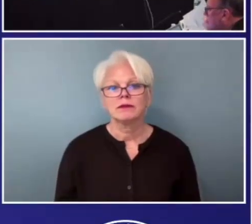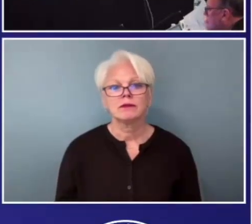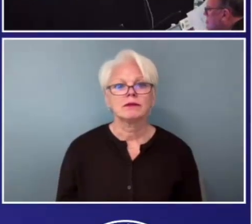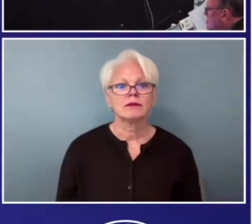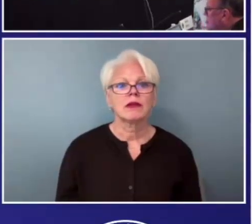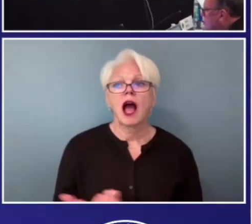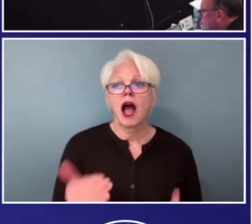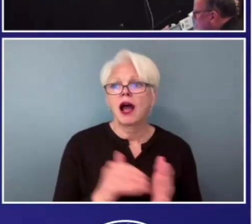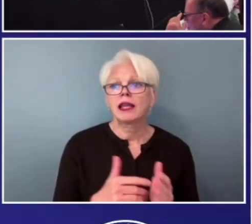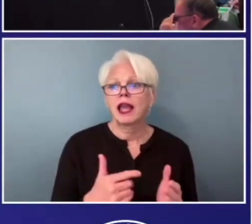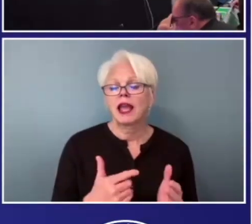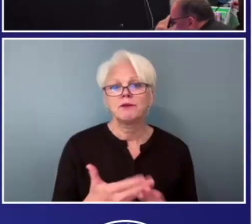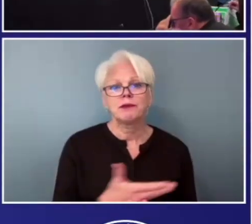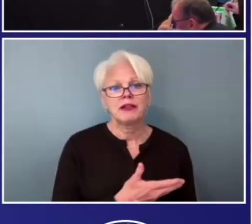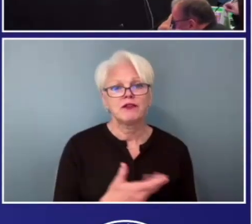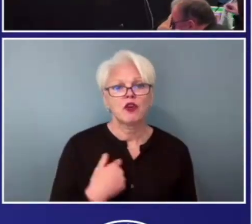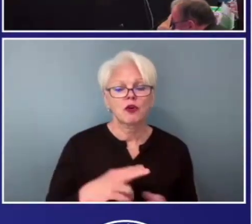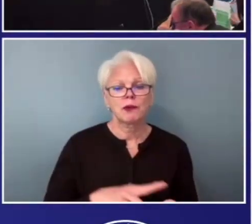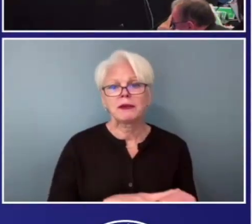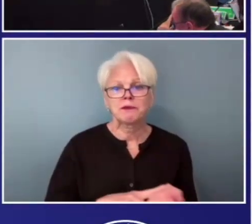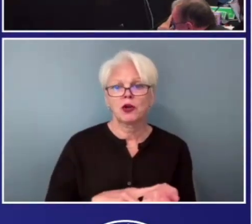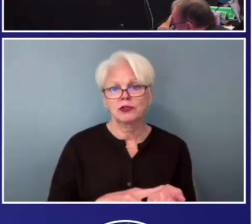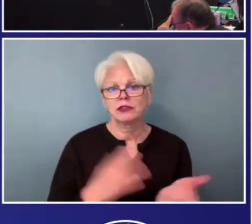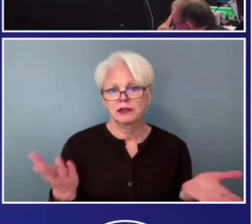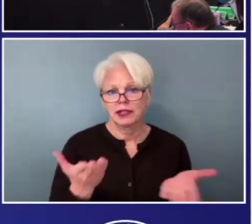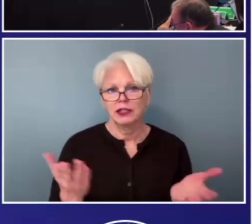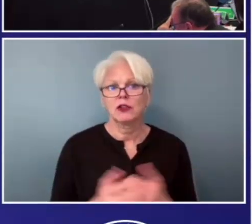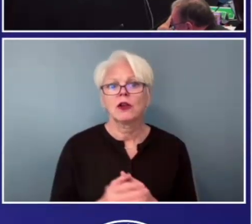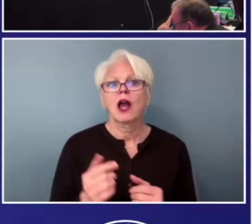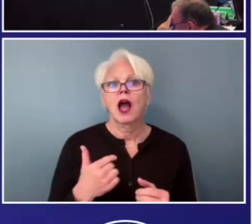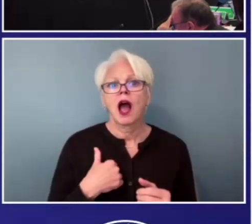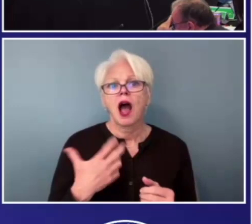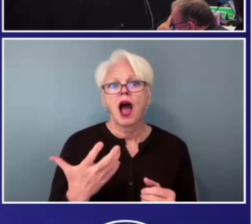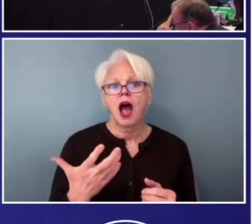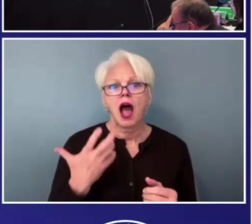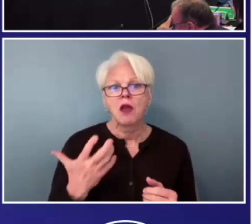again, I want to -- before we take a pulse check here, I want to again remind